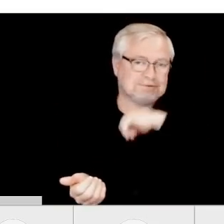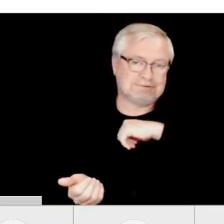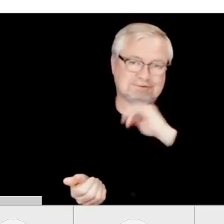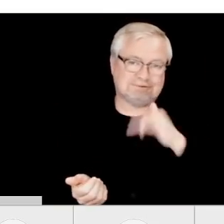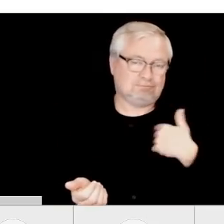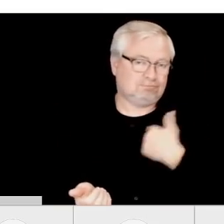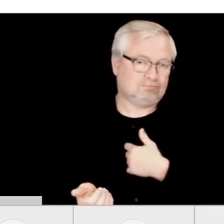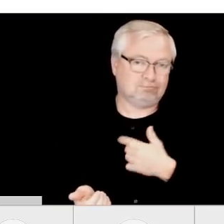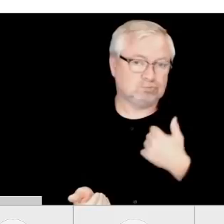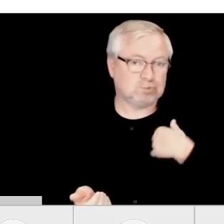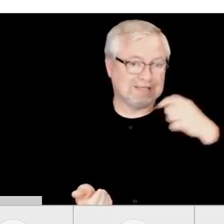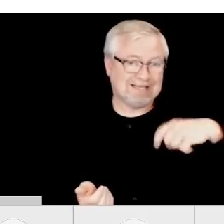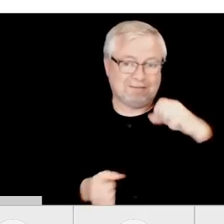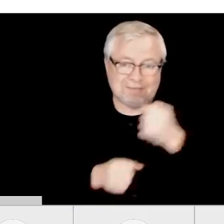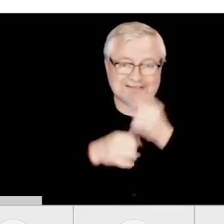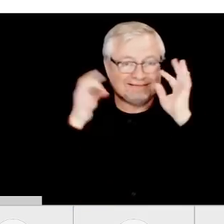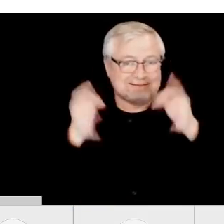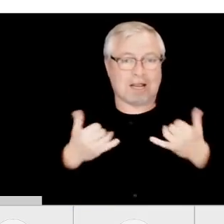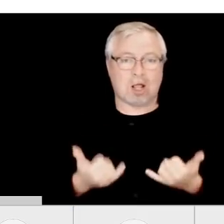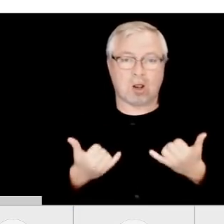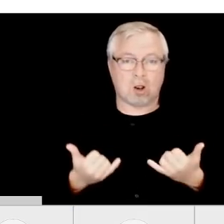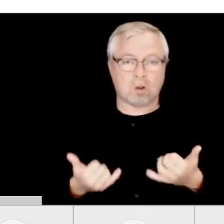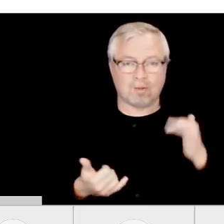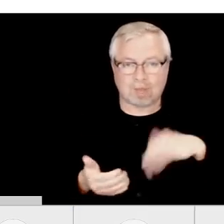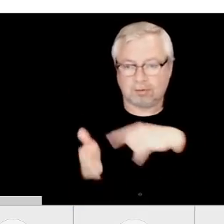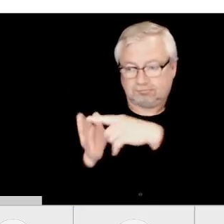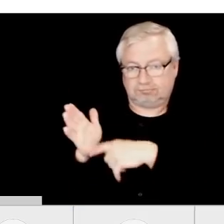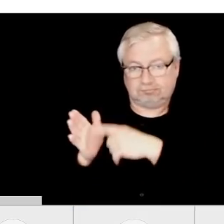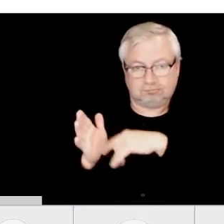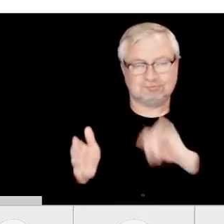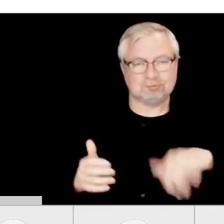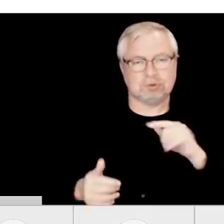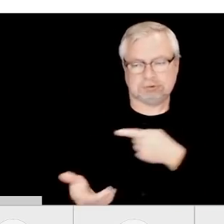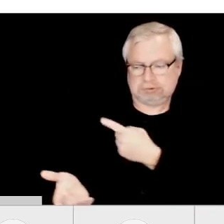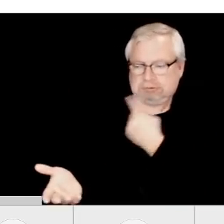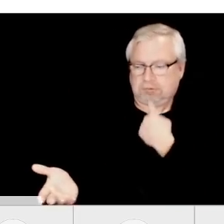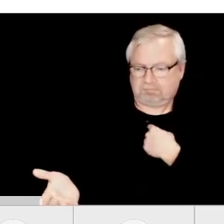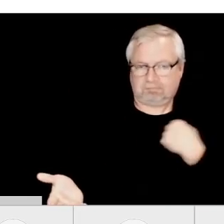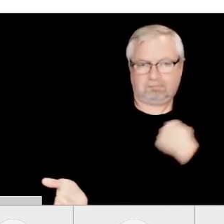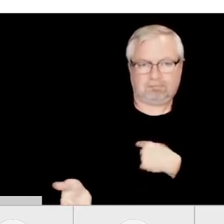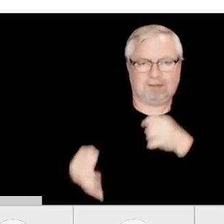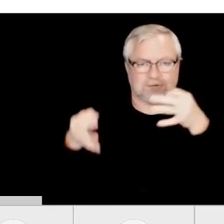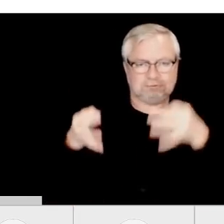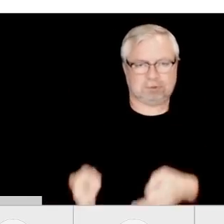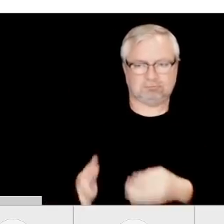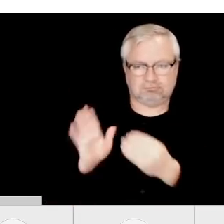now, what can this model tell us today with the understanding that this we're